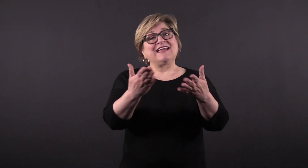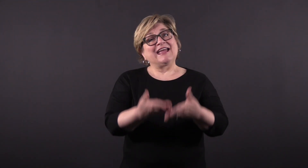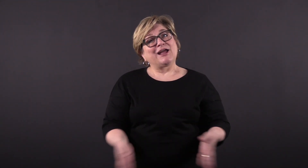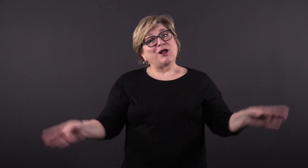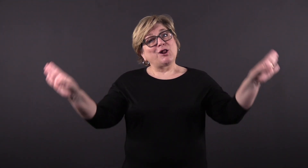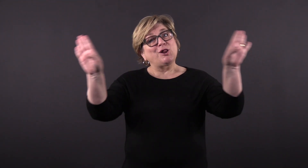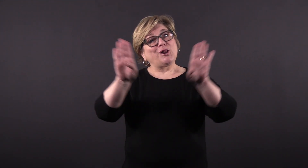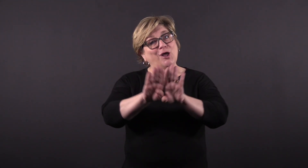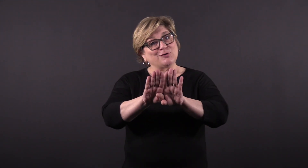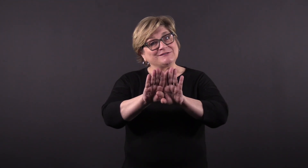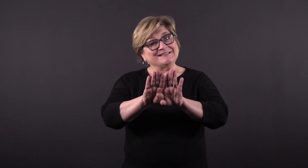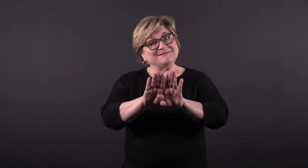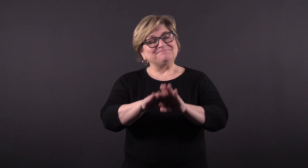In closing.